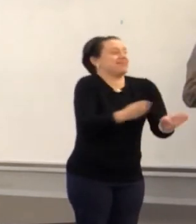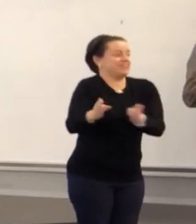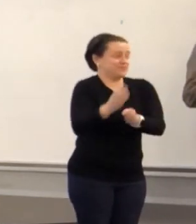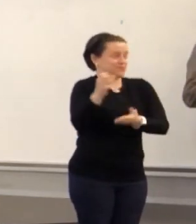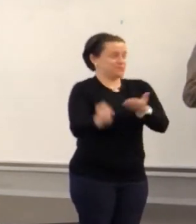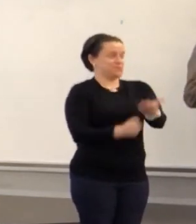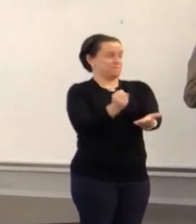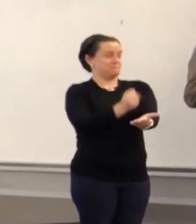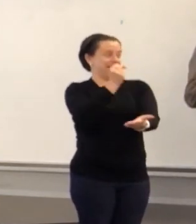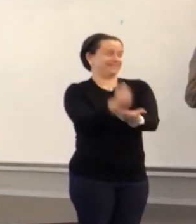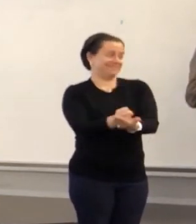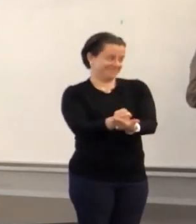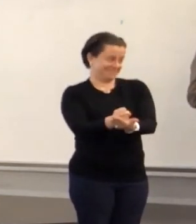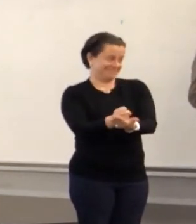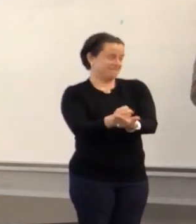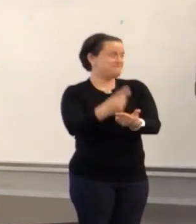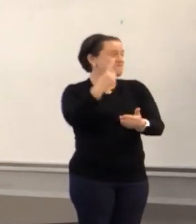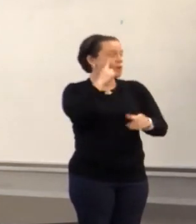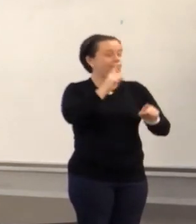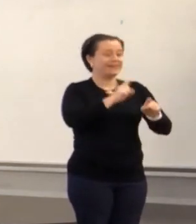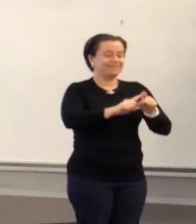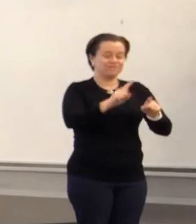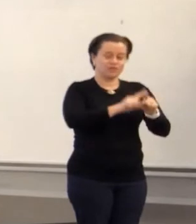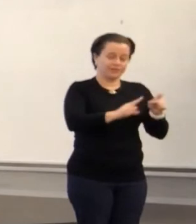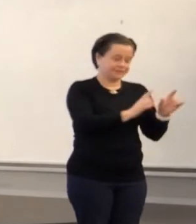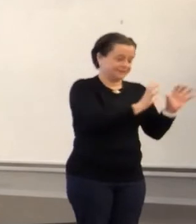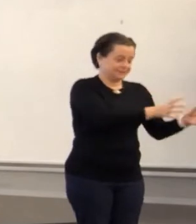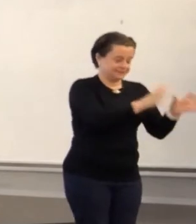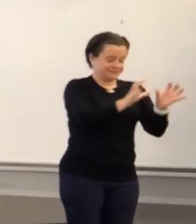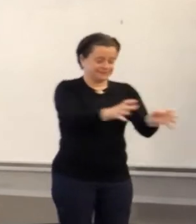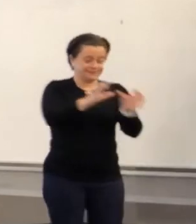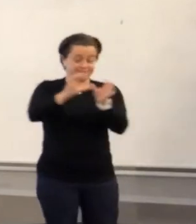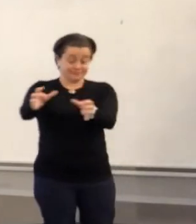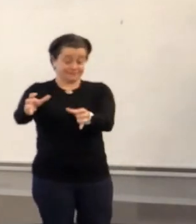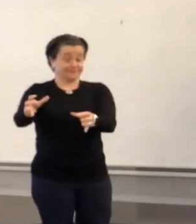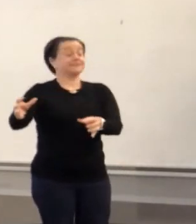that are performed manually which under the current state